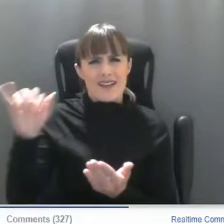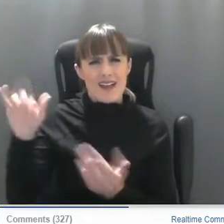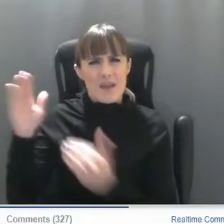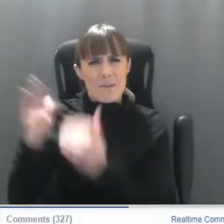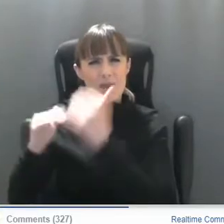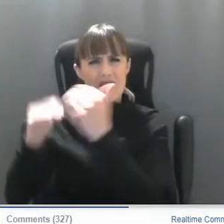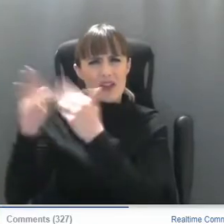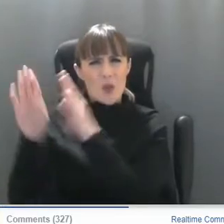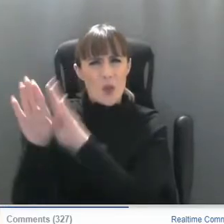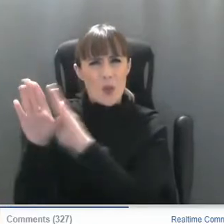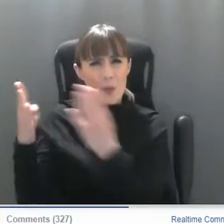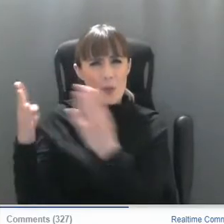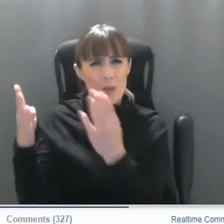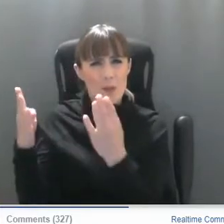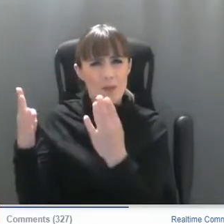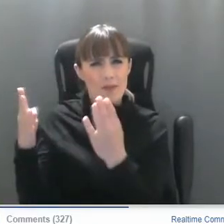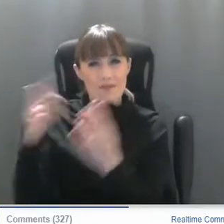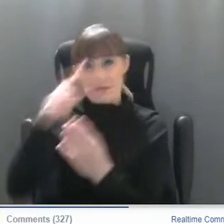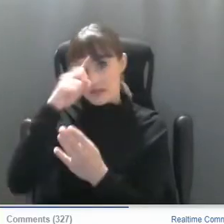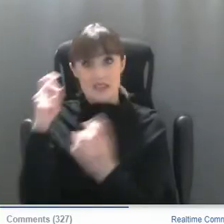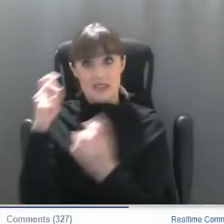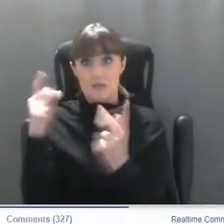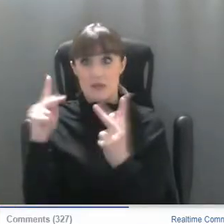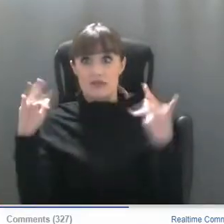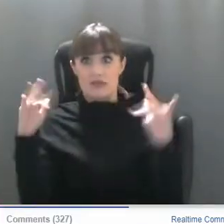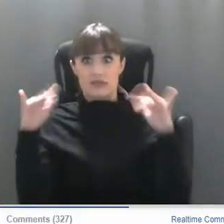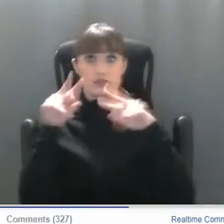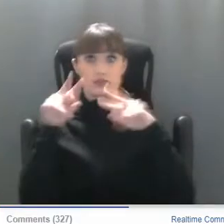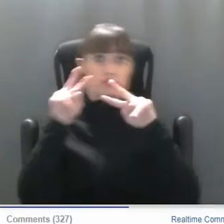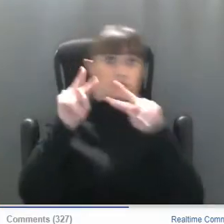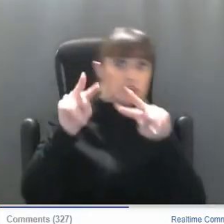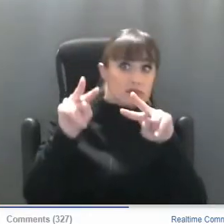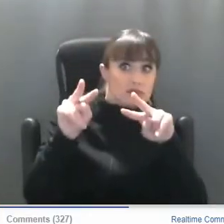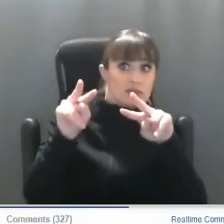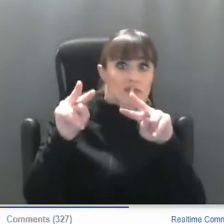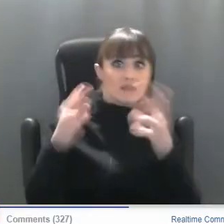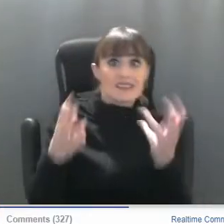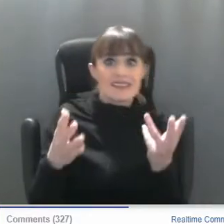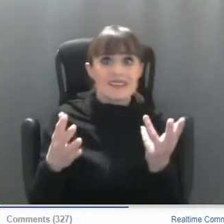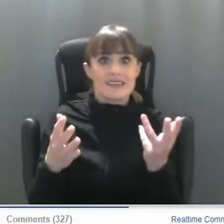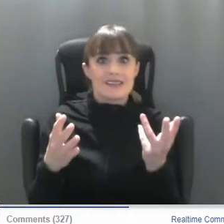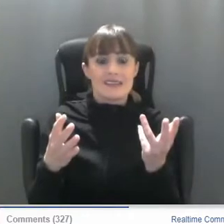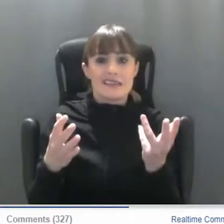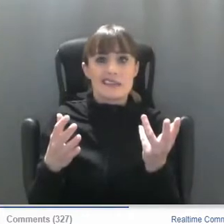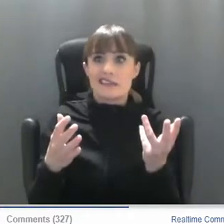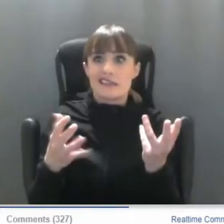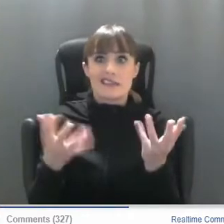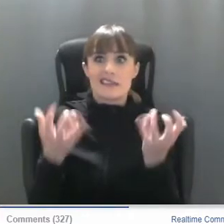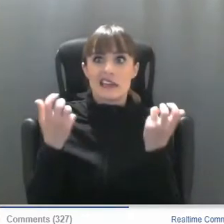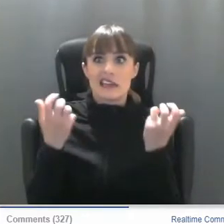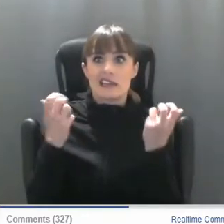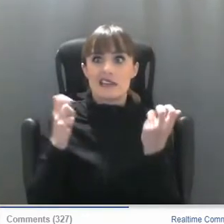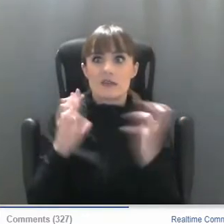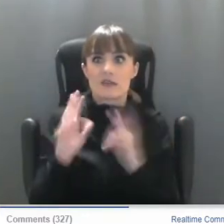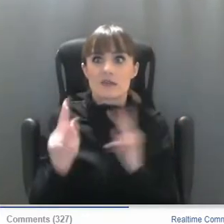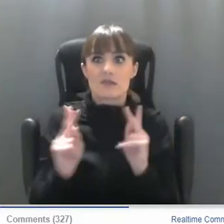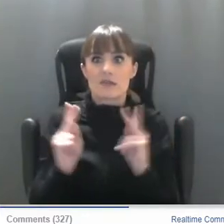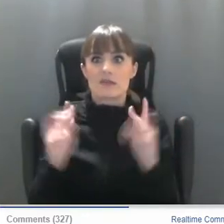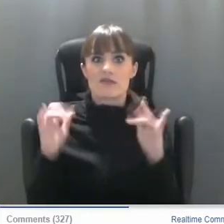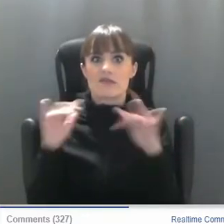vantage point is limited, and I don't want to crowd anybody. Let's try over here.